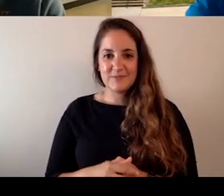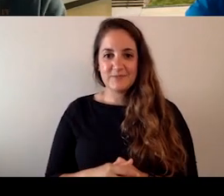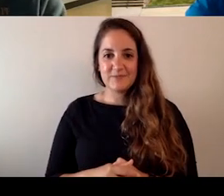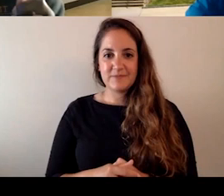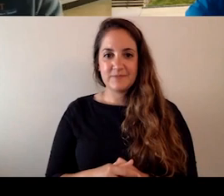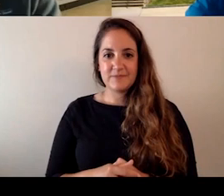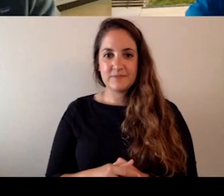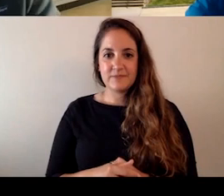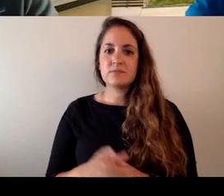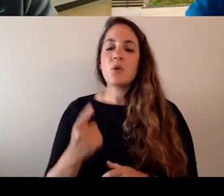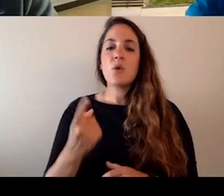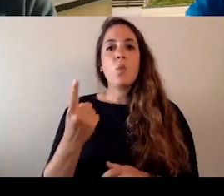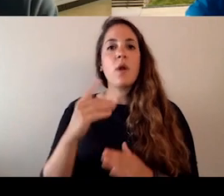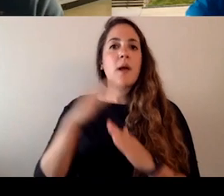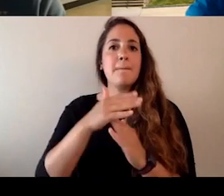Farmers Market. That's it! Sorry. Ah there ya go!